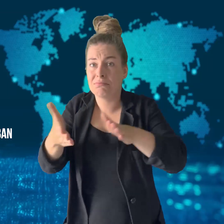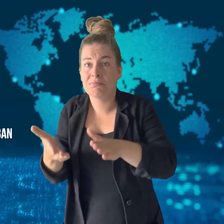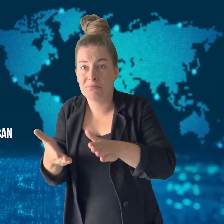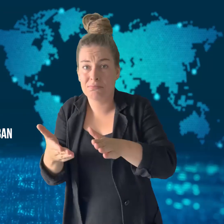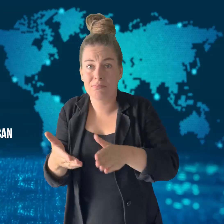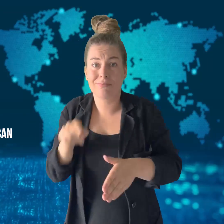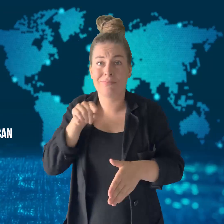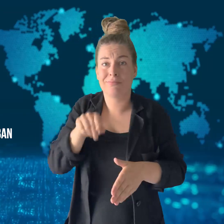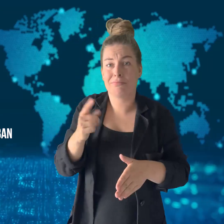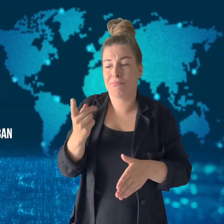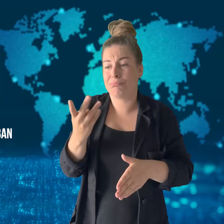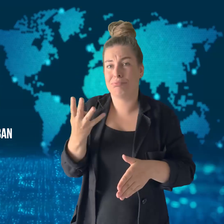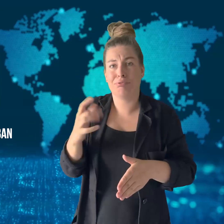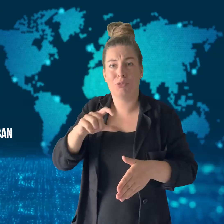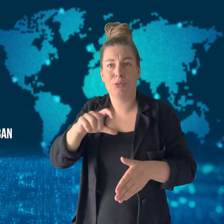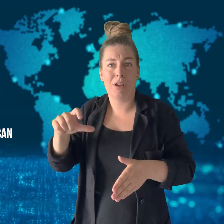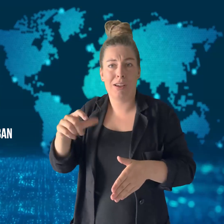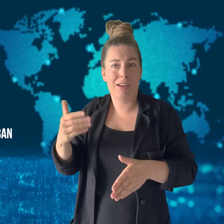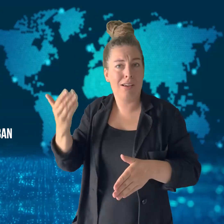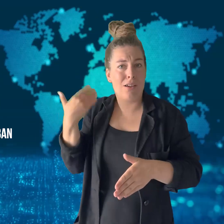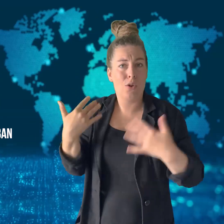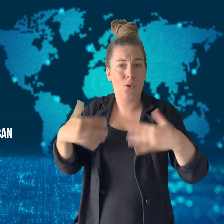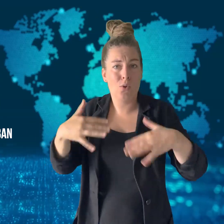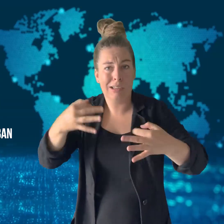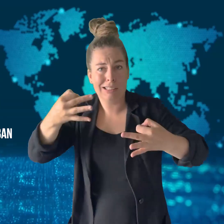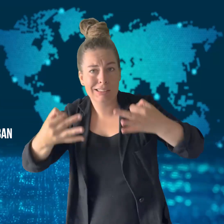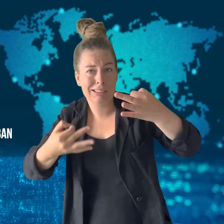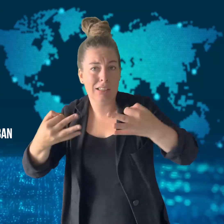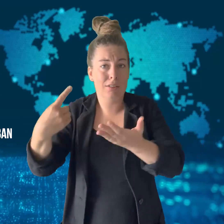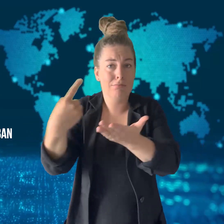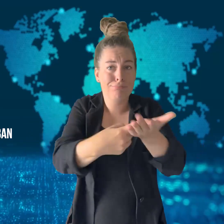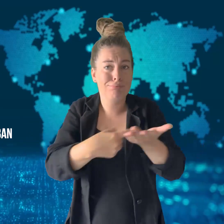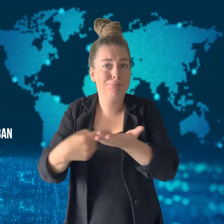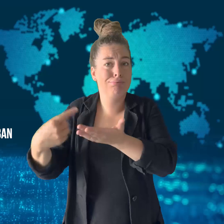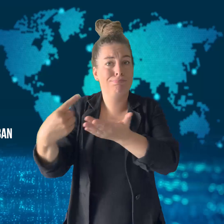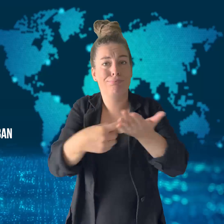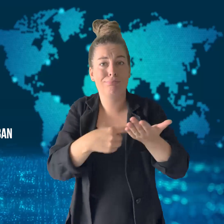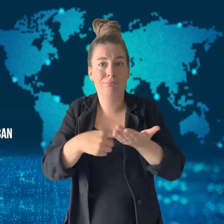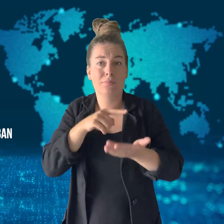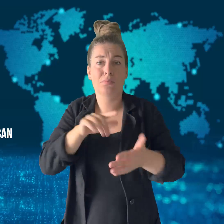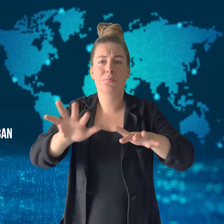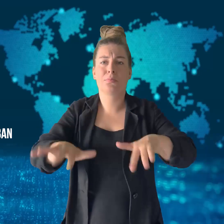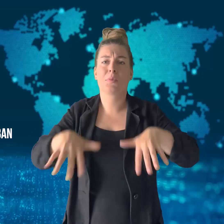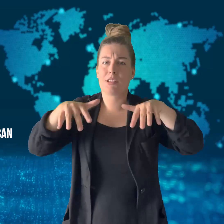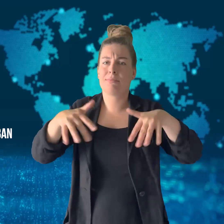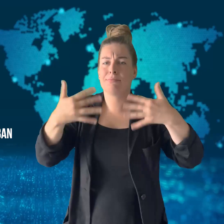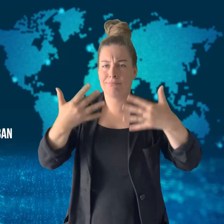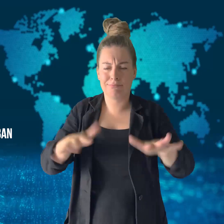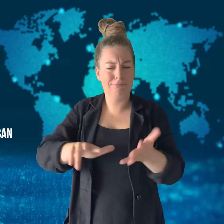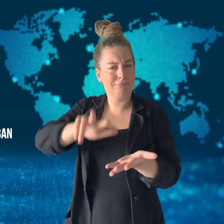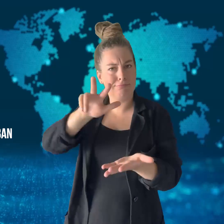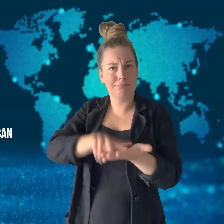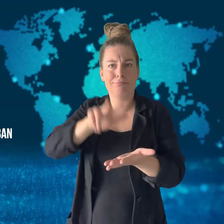After weeks of public hearings,